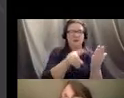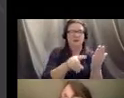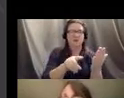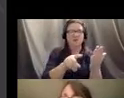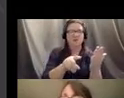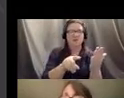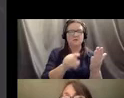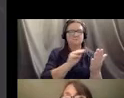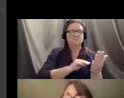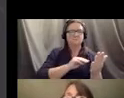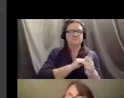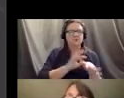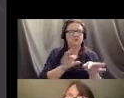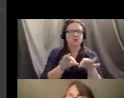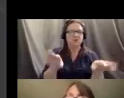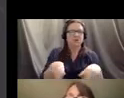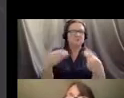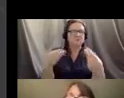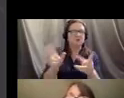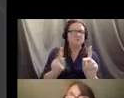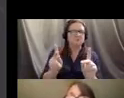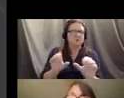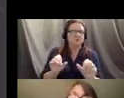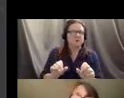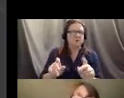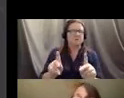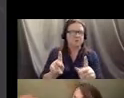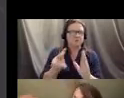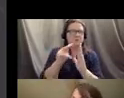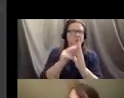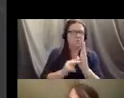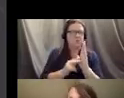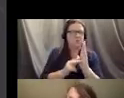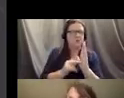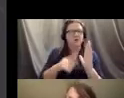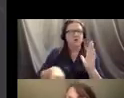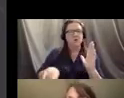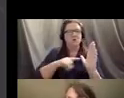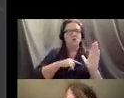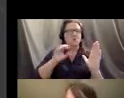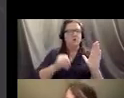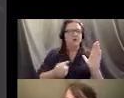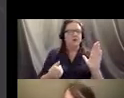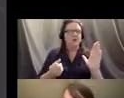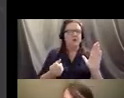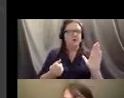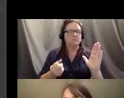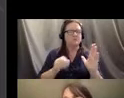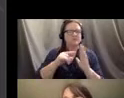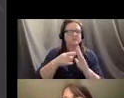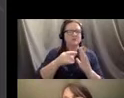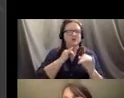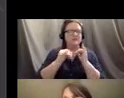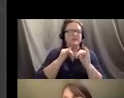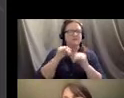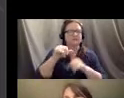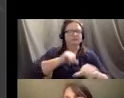or give people an a opportunity to read so that we can get to the interactive work, that might.